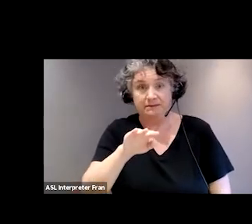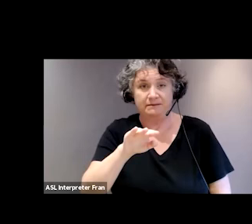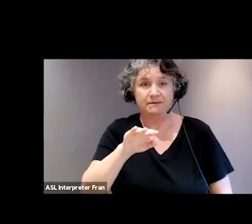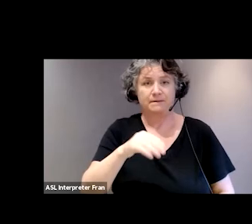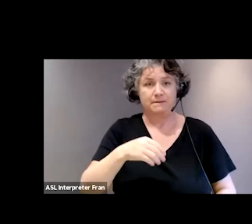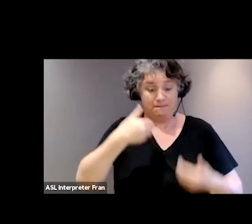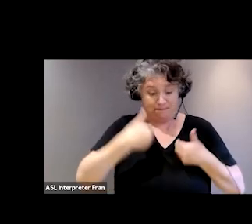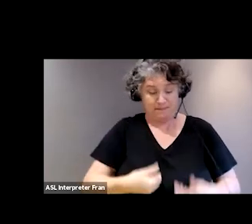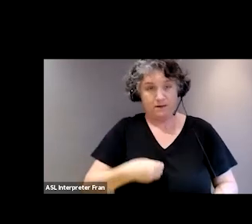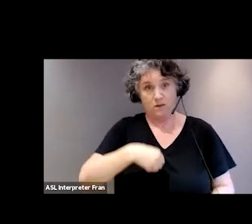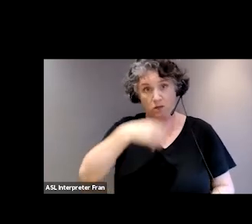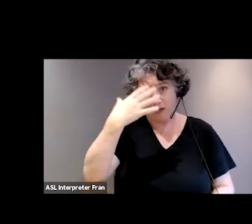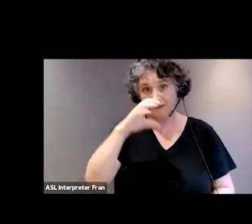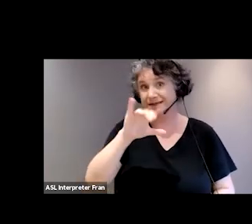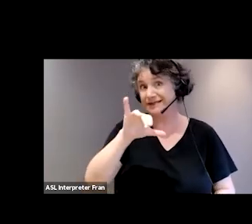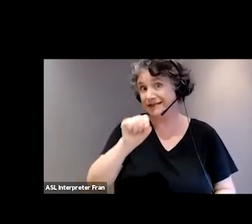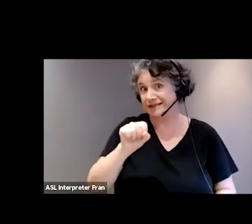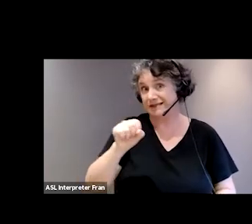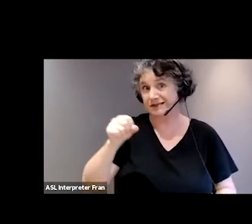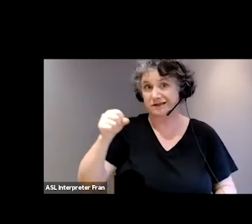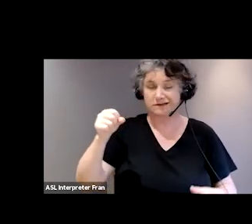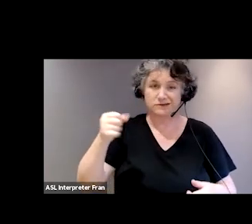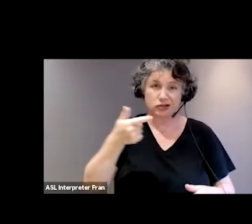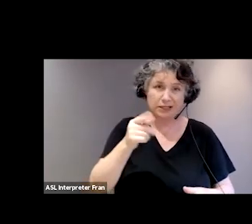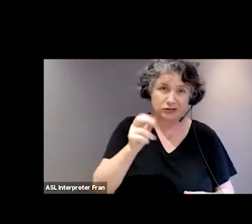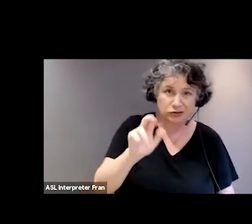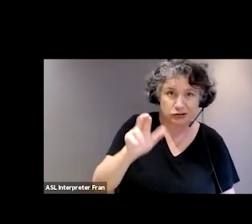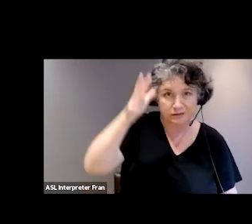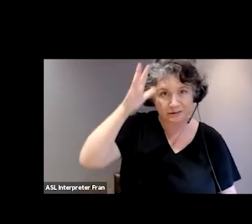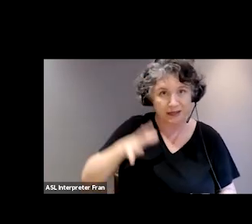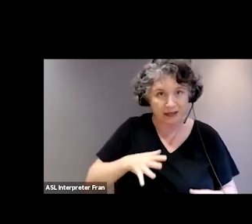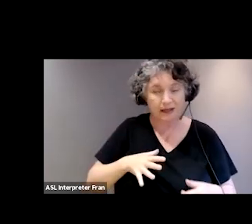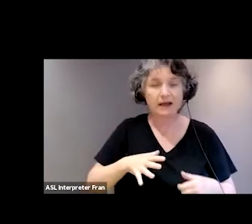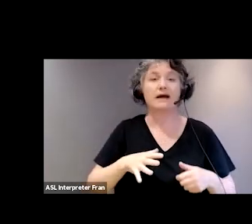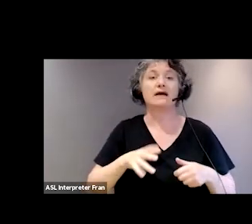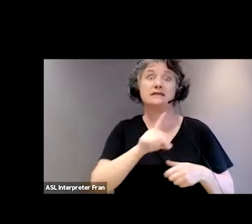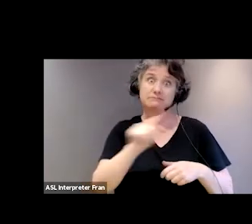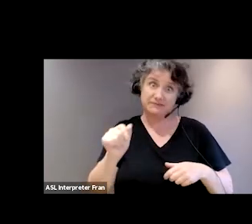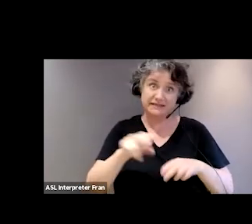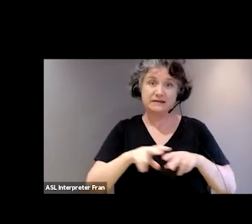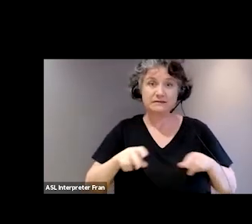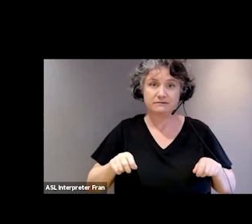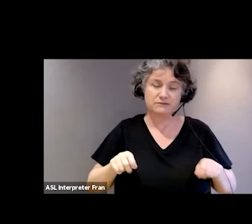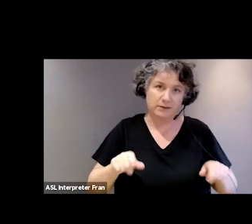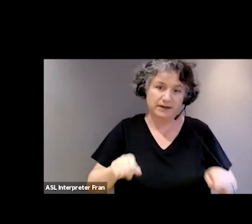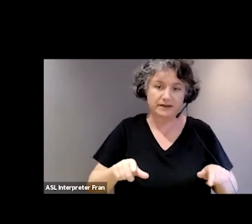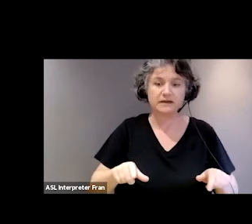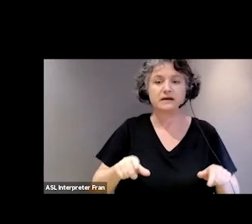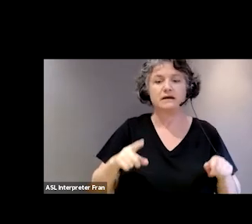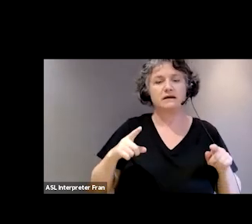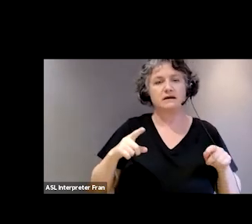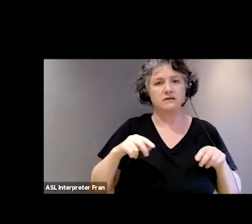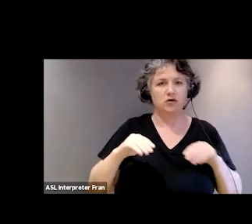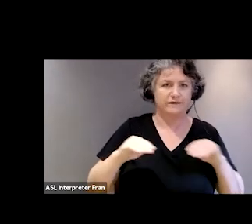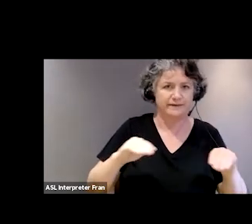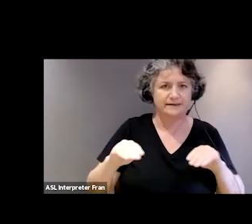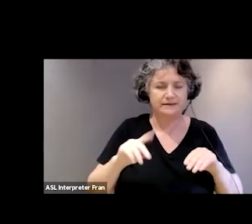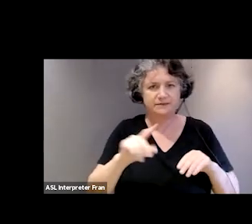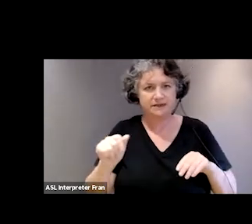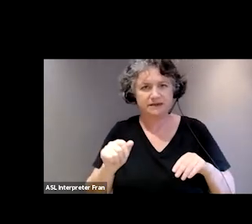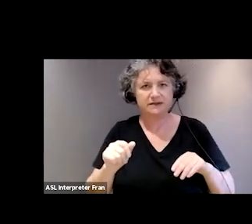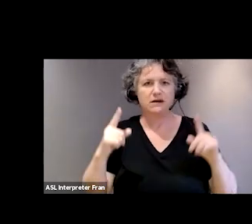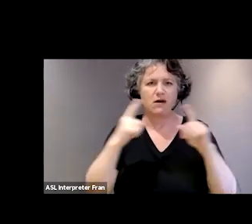the next slide.